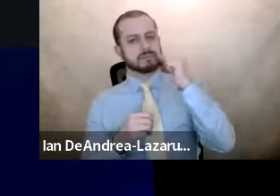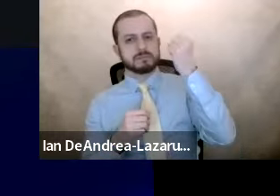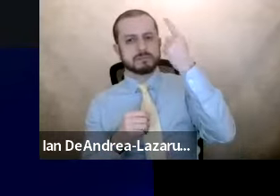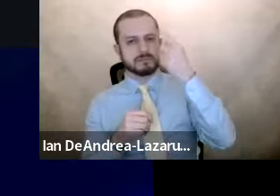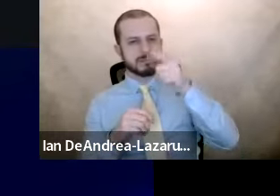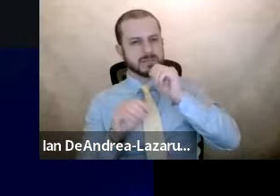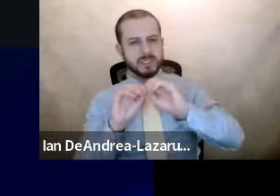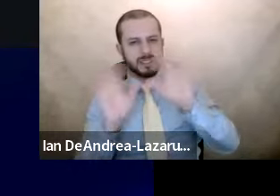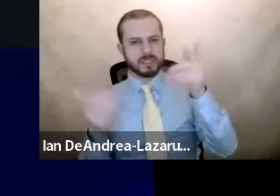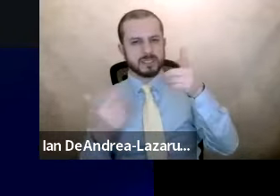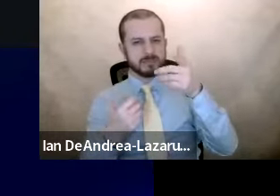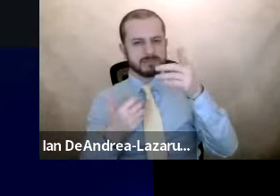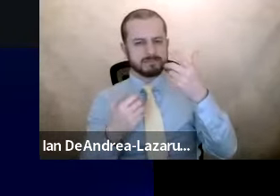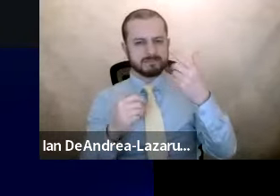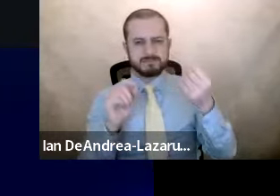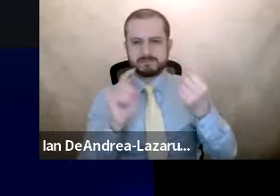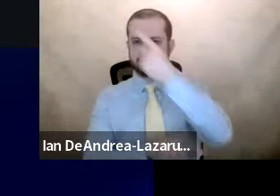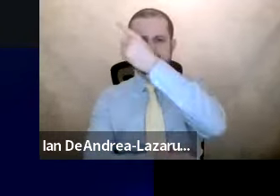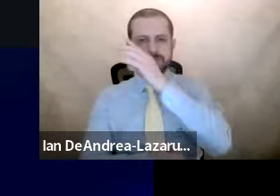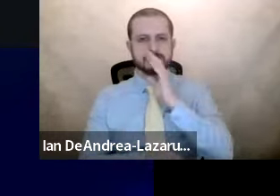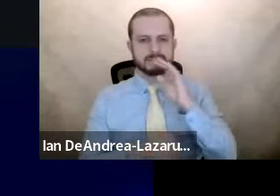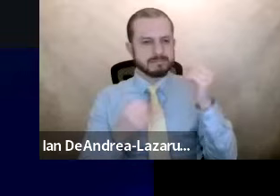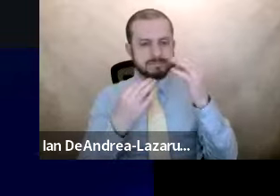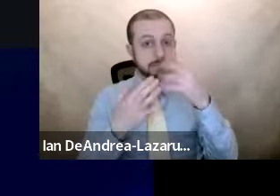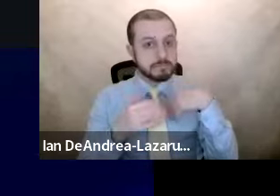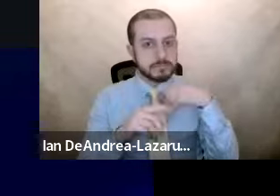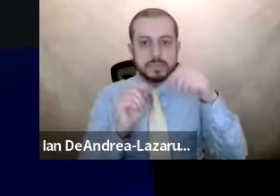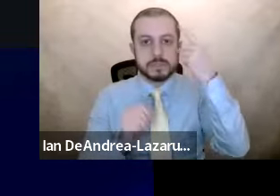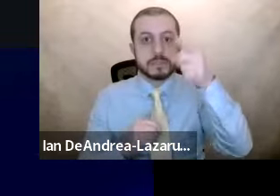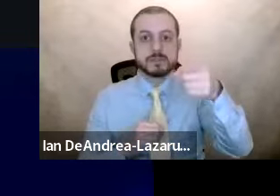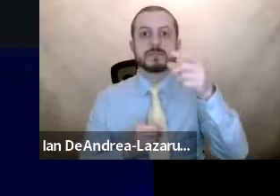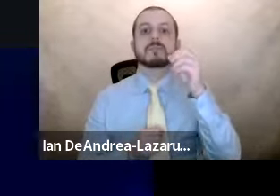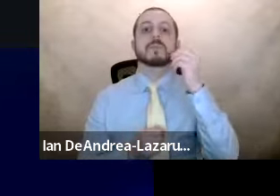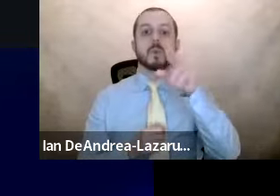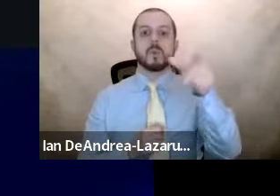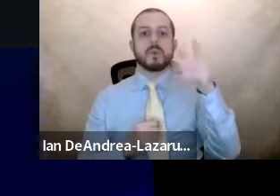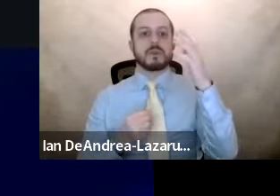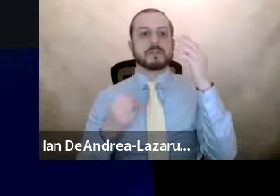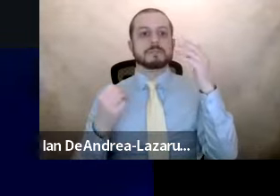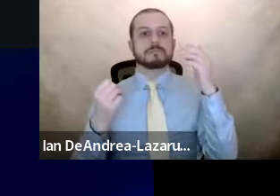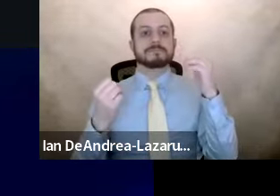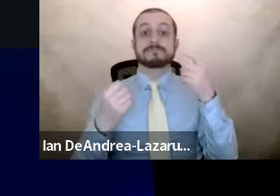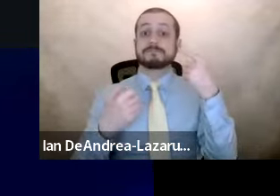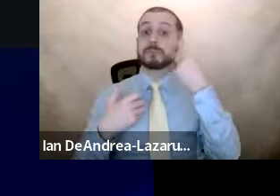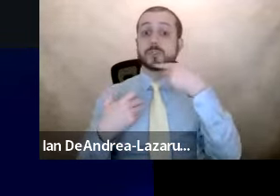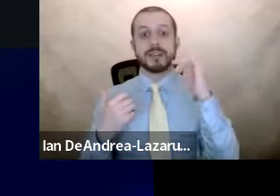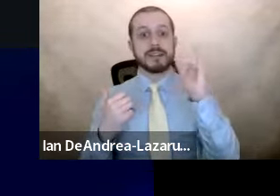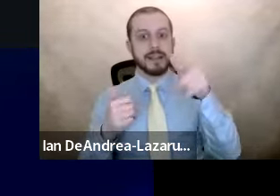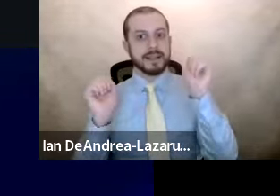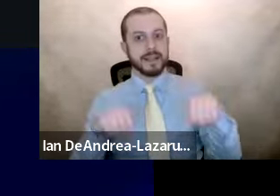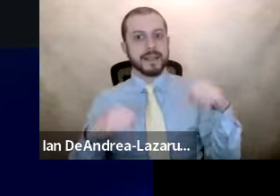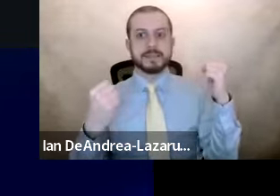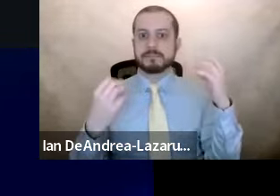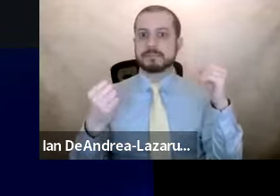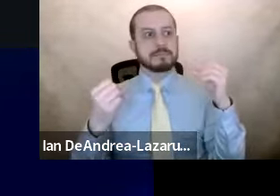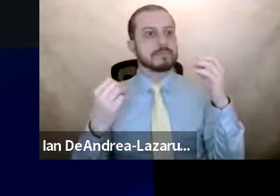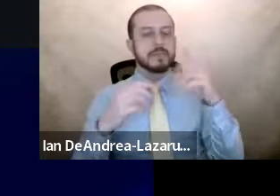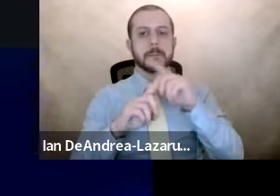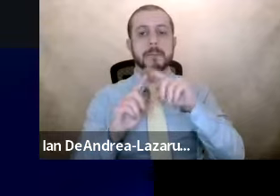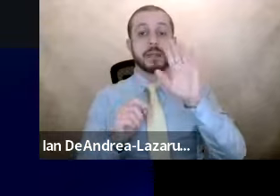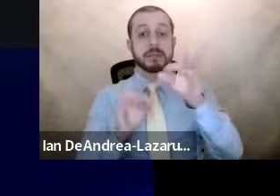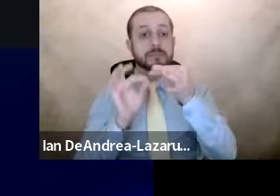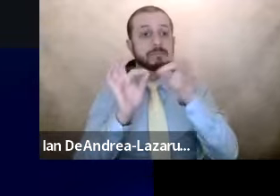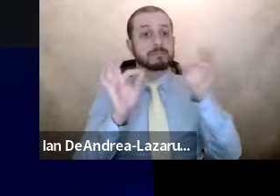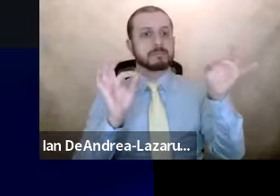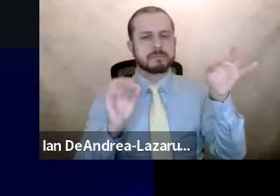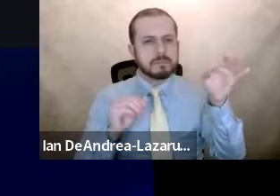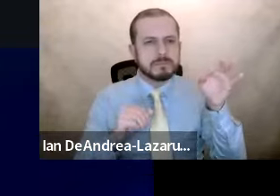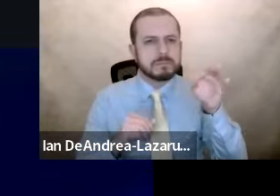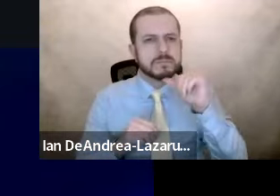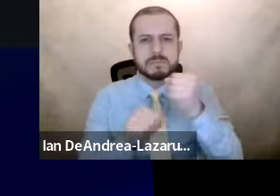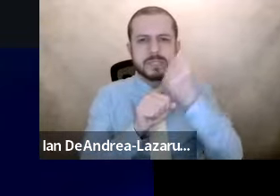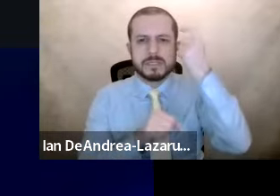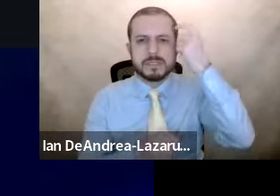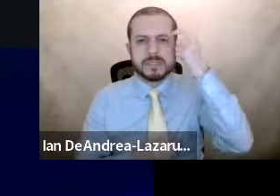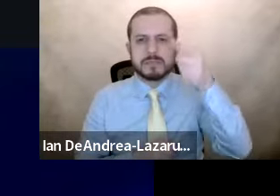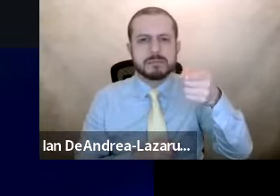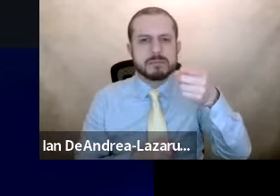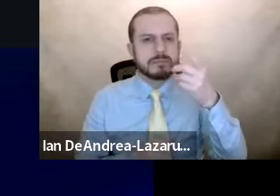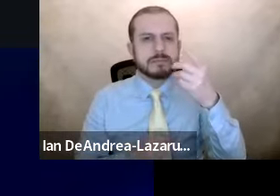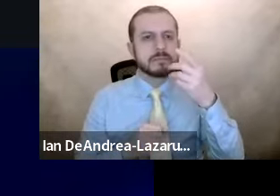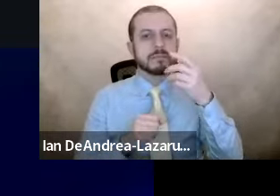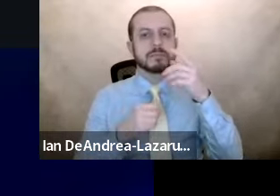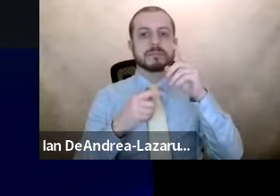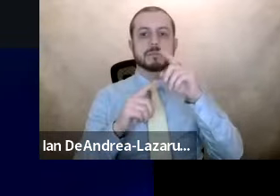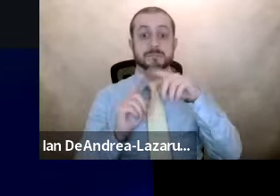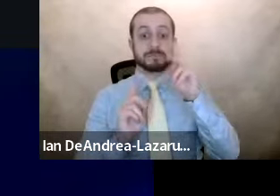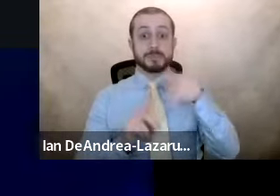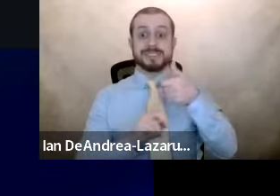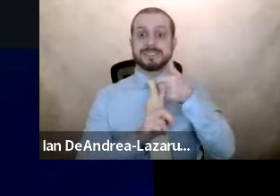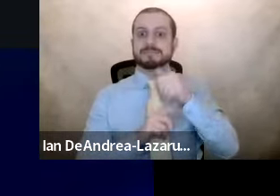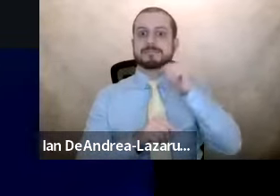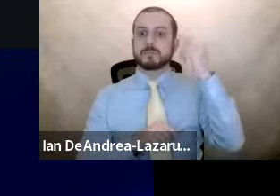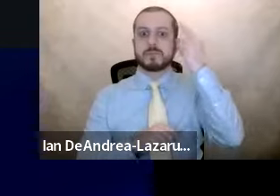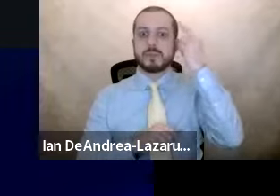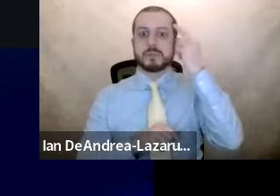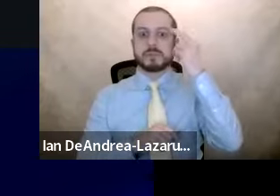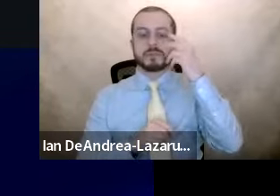Making up for sign and speech, which makes up for the S in FAST, you may notice people are signing in a way that is slurred. Again, because of the arm weakness, that does come up.